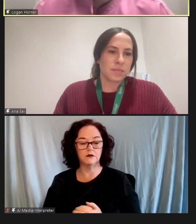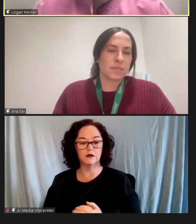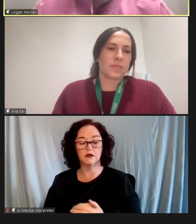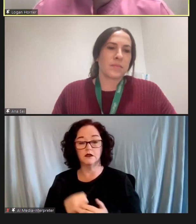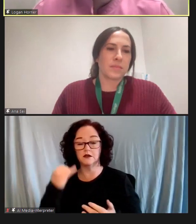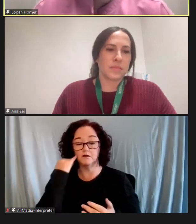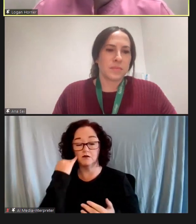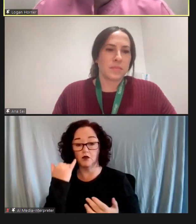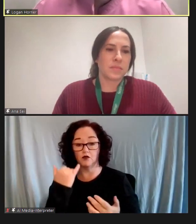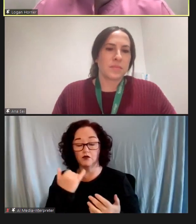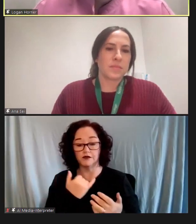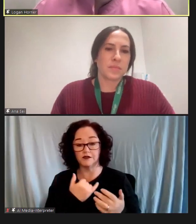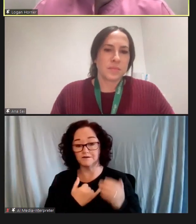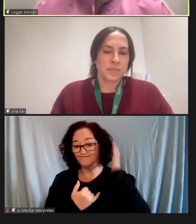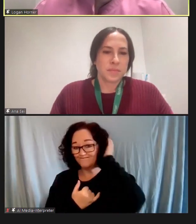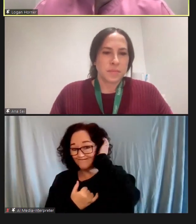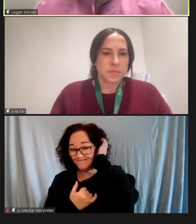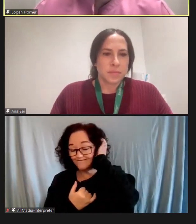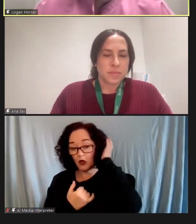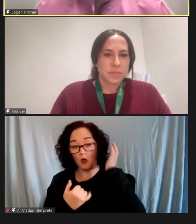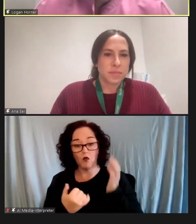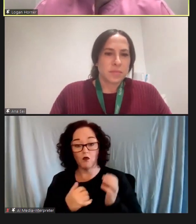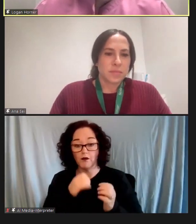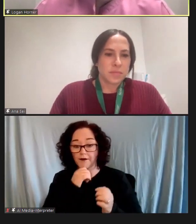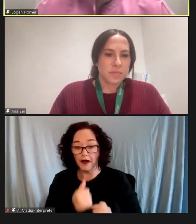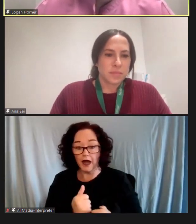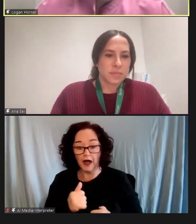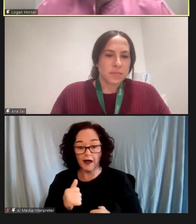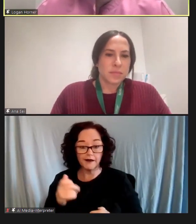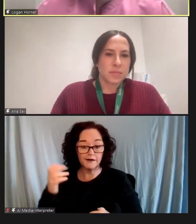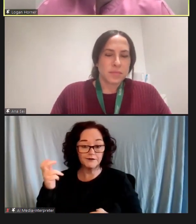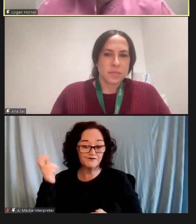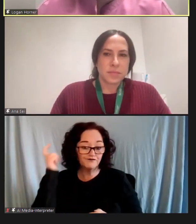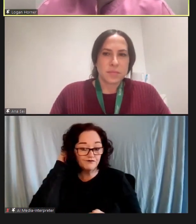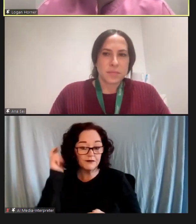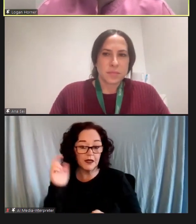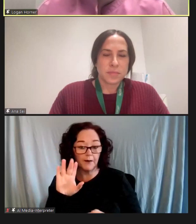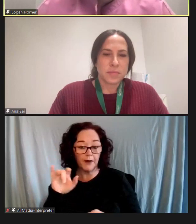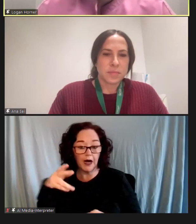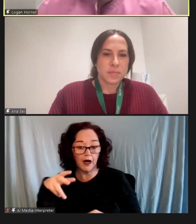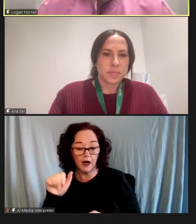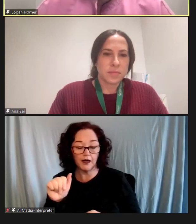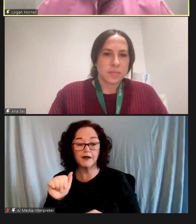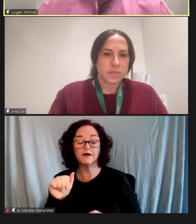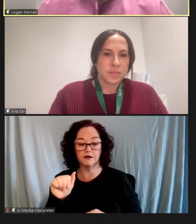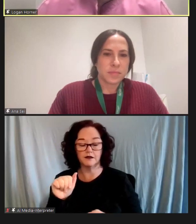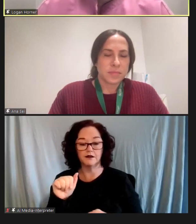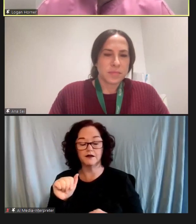Baja is their ability to sit and